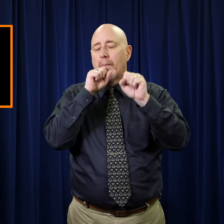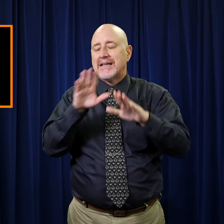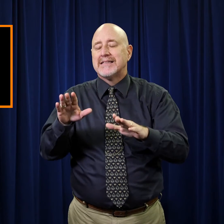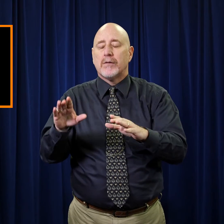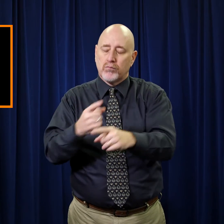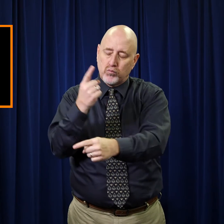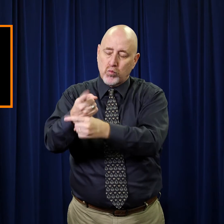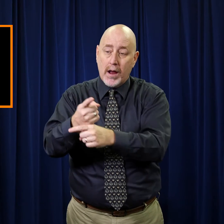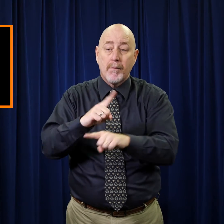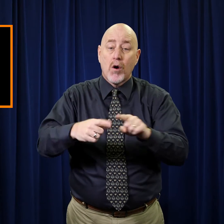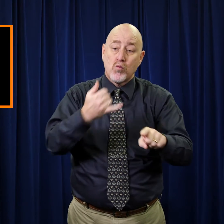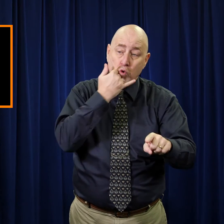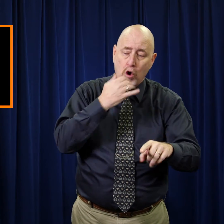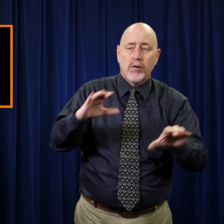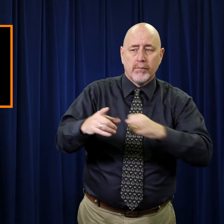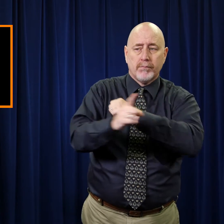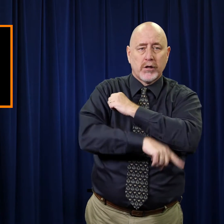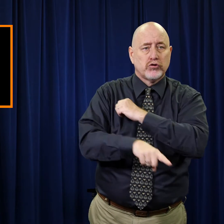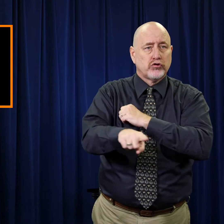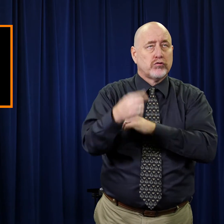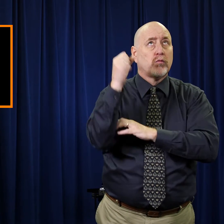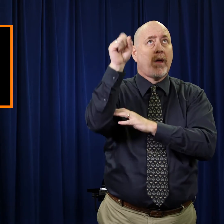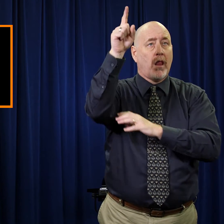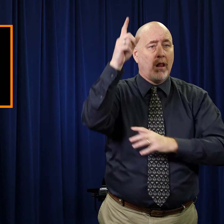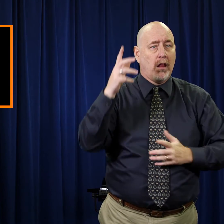God would bless them when they did right, but He would punish them when they rebelled